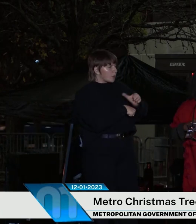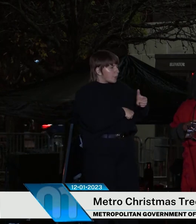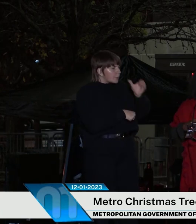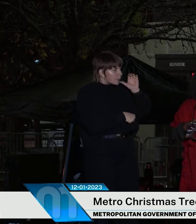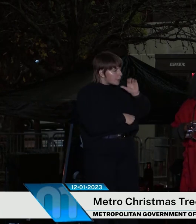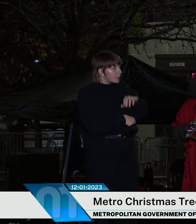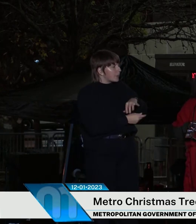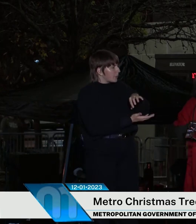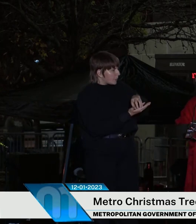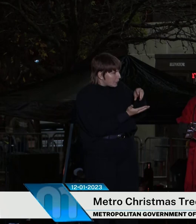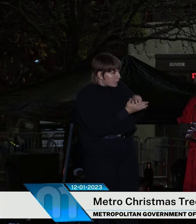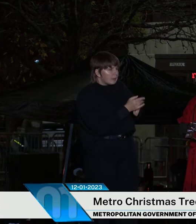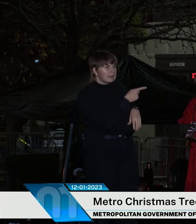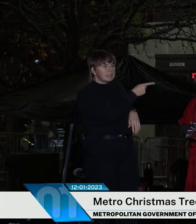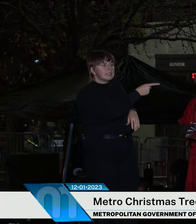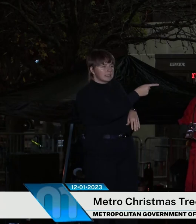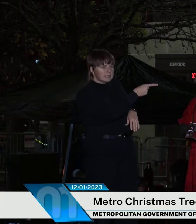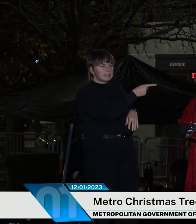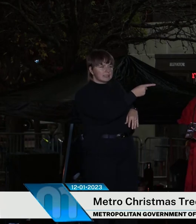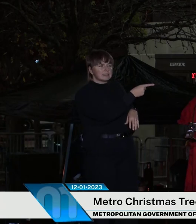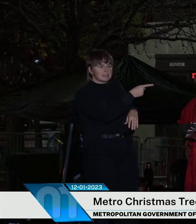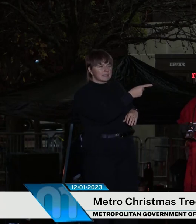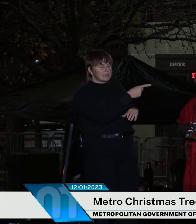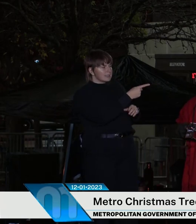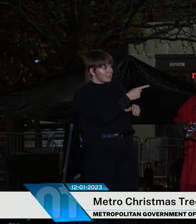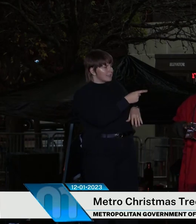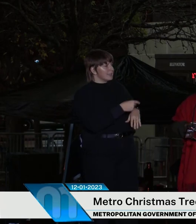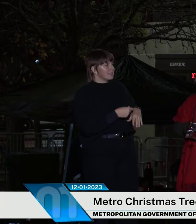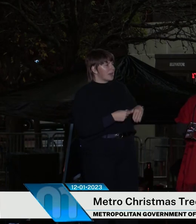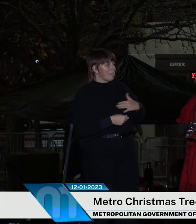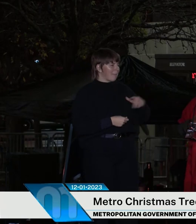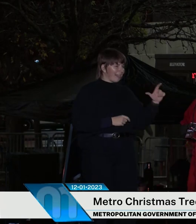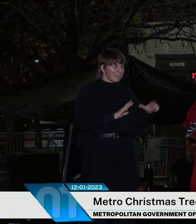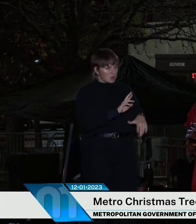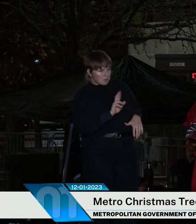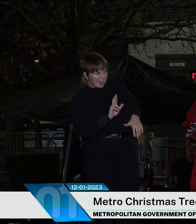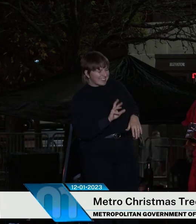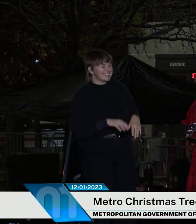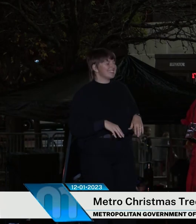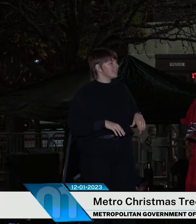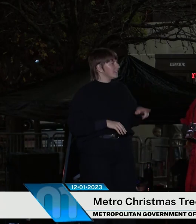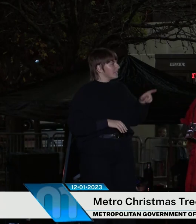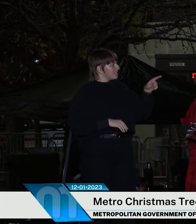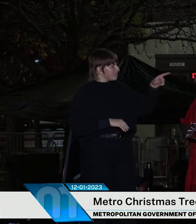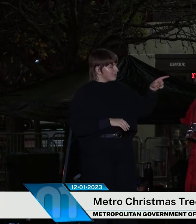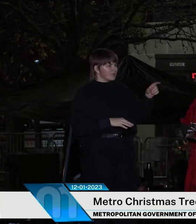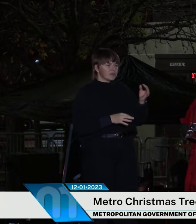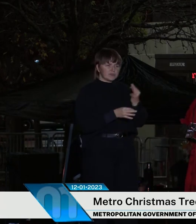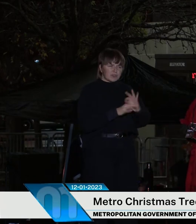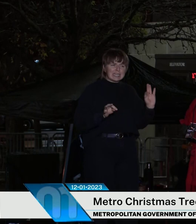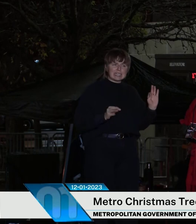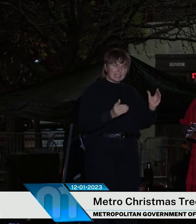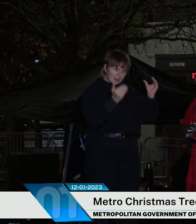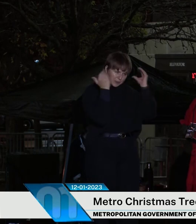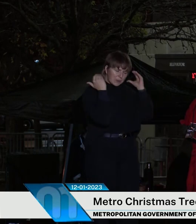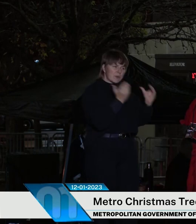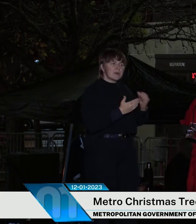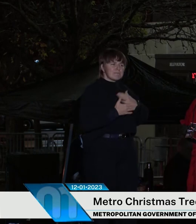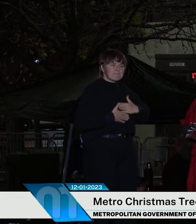HOT CHOCOLATE AND TREATS IN THE TENTS LOCATED ON THE LAWN AREA. RIGHT OVER TO MY LEFT. PROBABLY